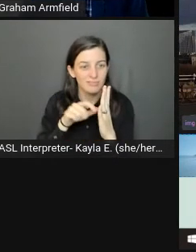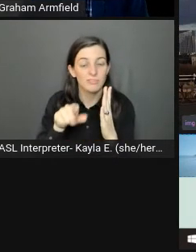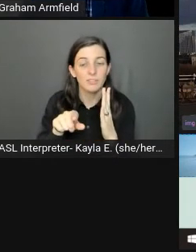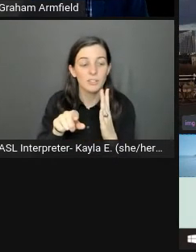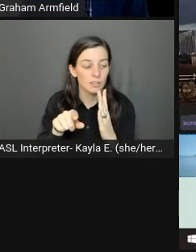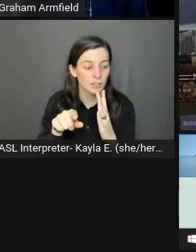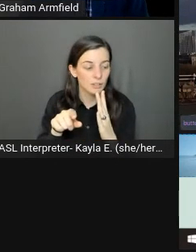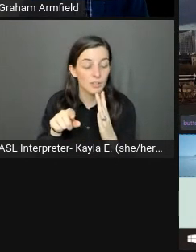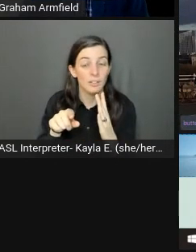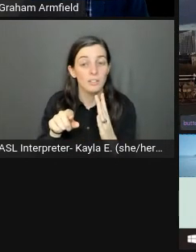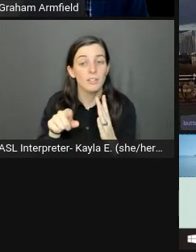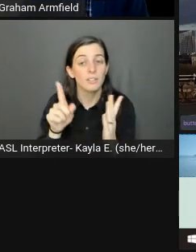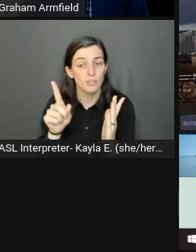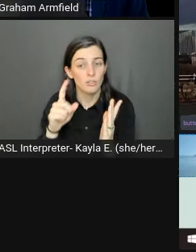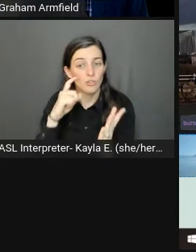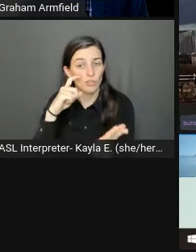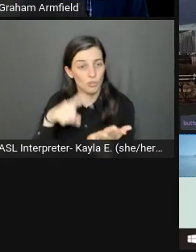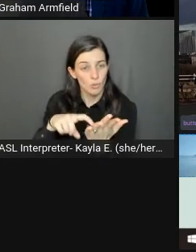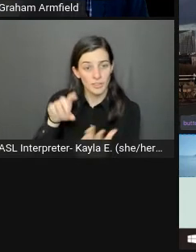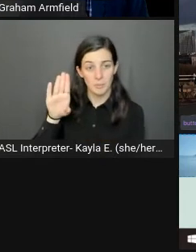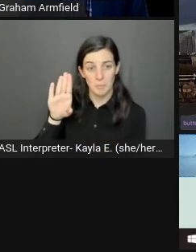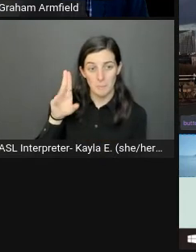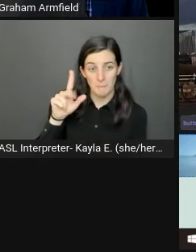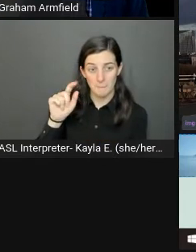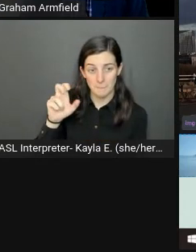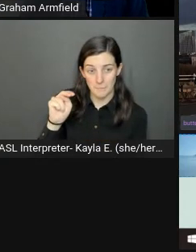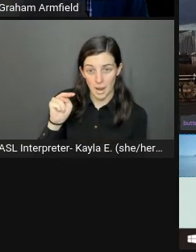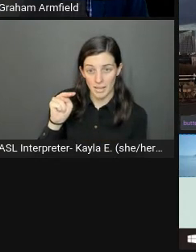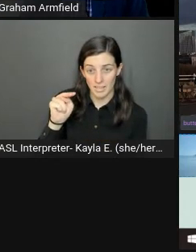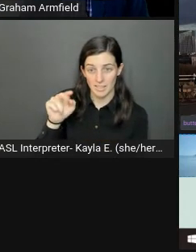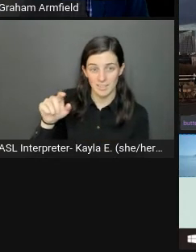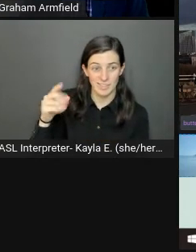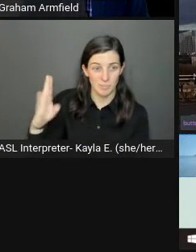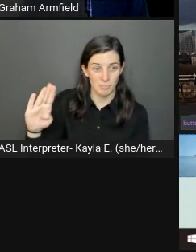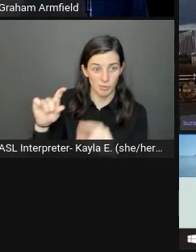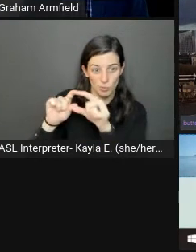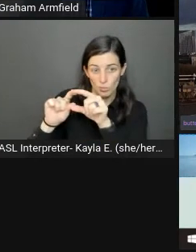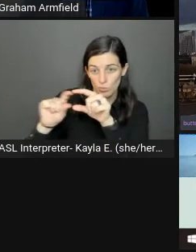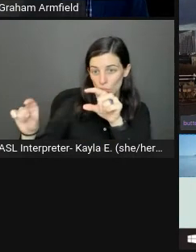However, the button itself, they've actually given it aria-label.